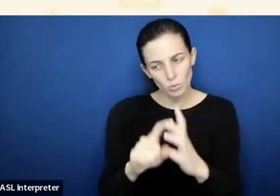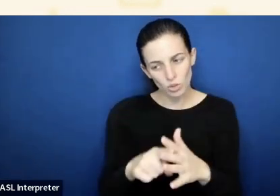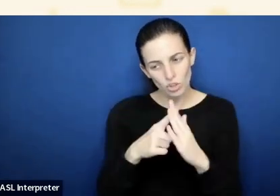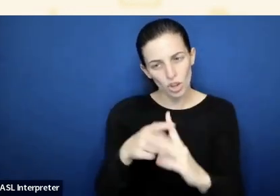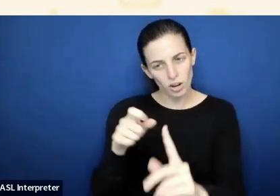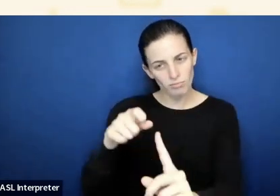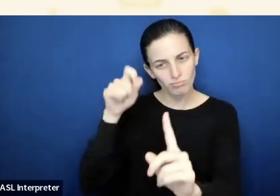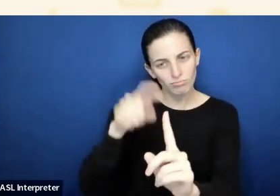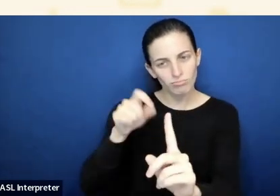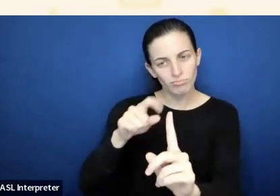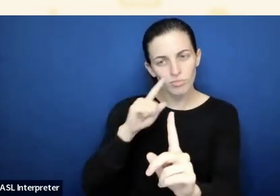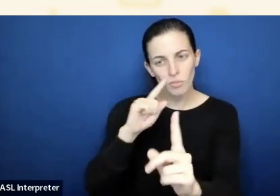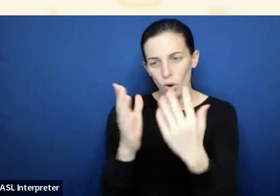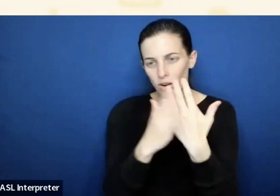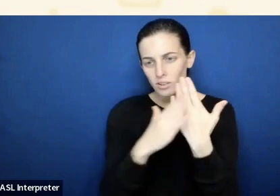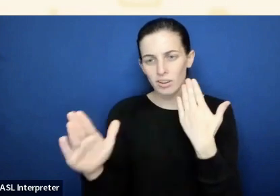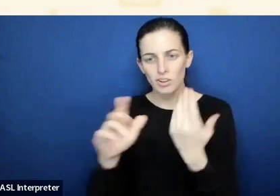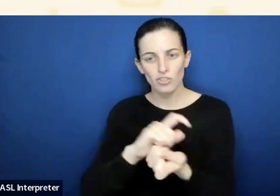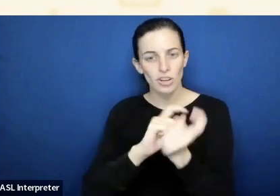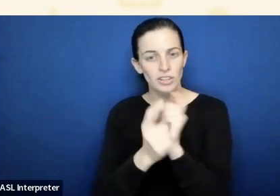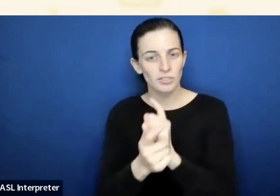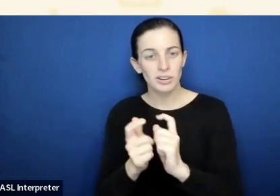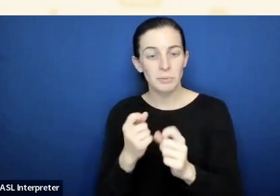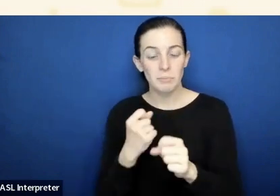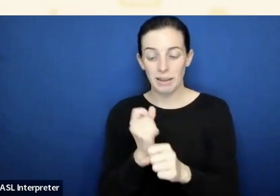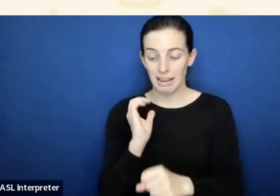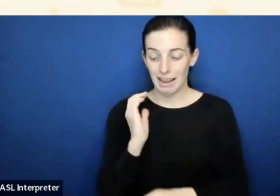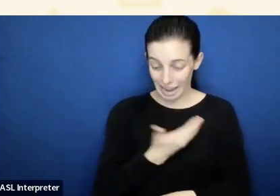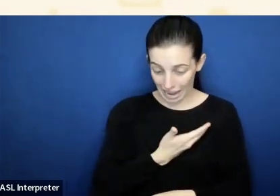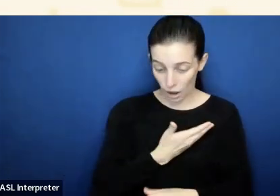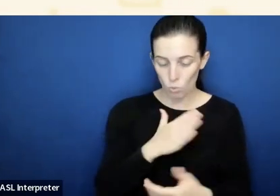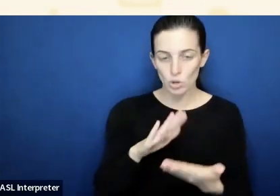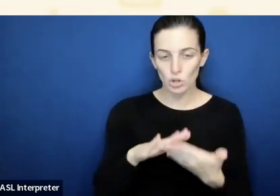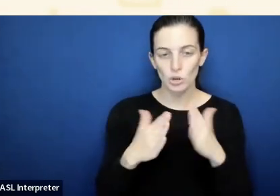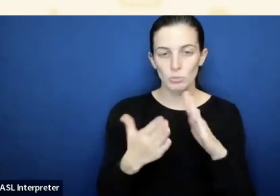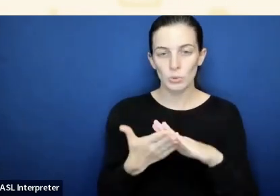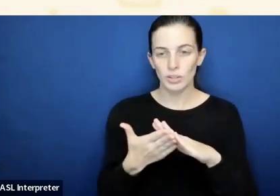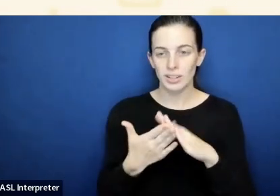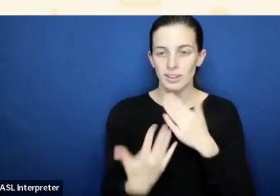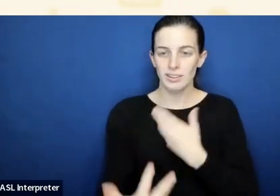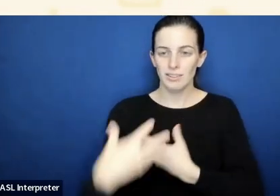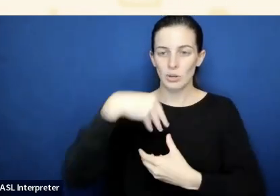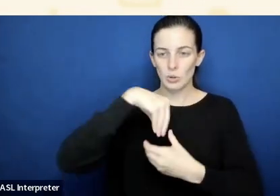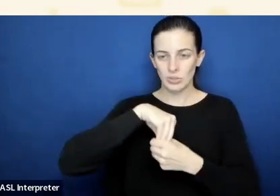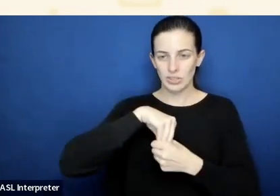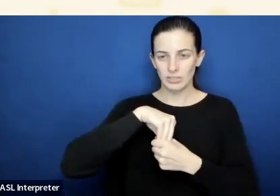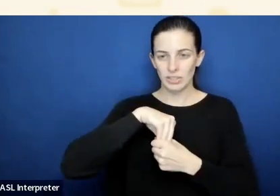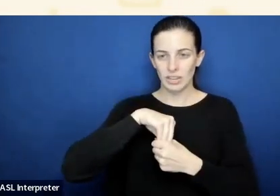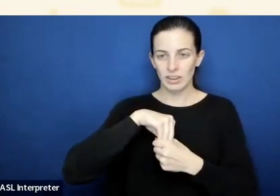that makes our community a beacon of inclusivity for all.